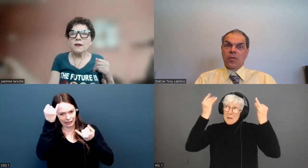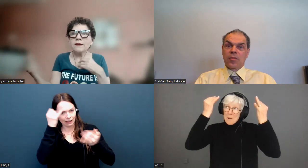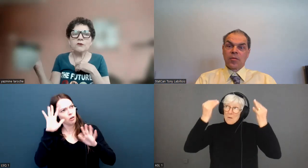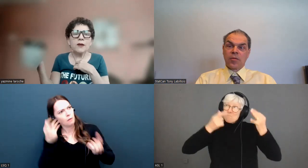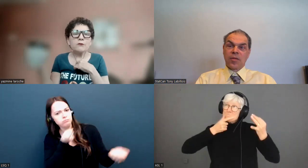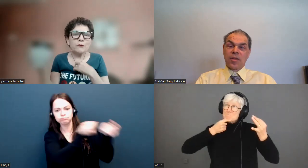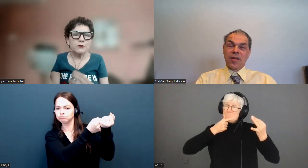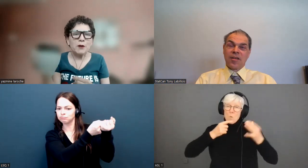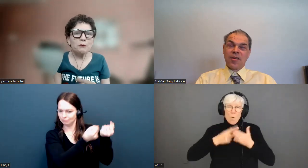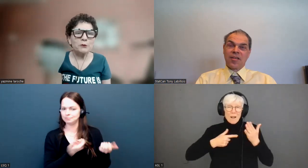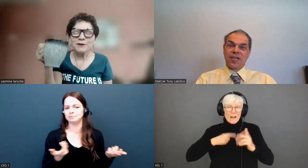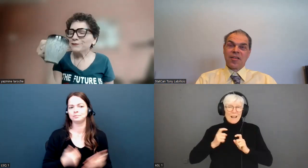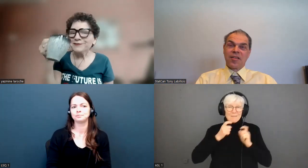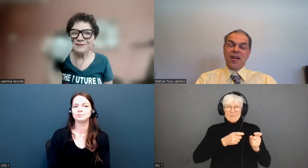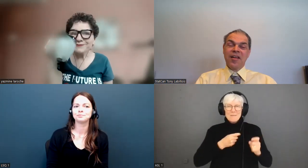I try and refresh my throat okay um